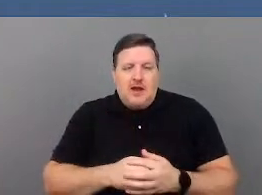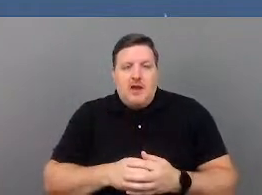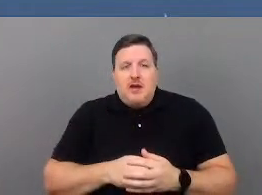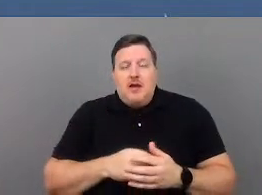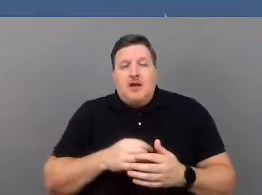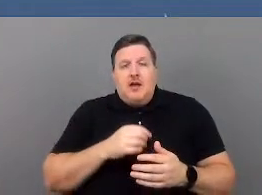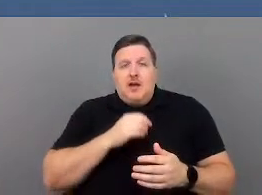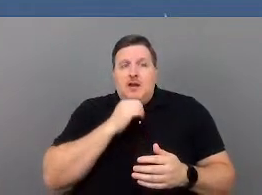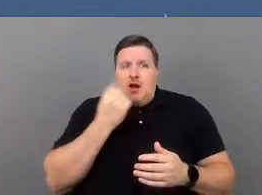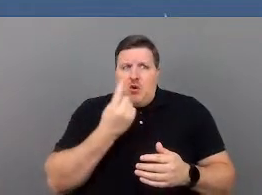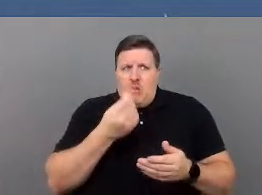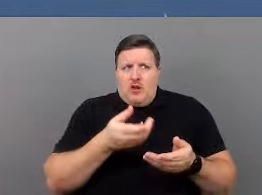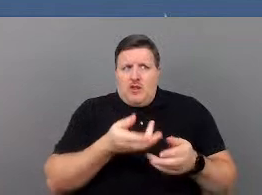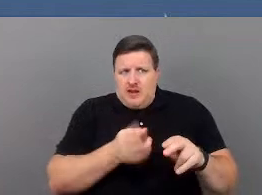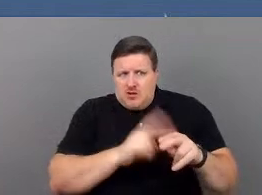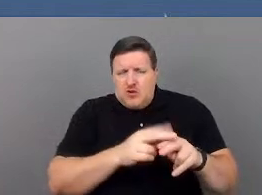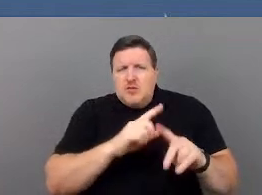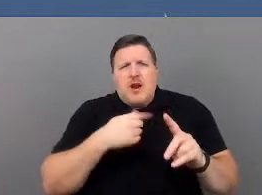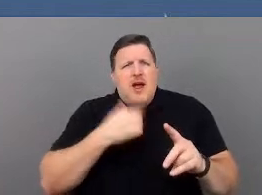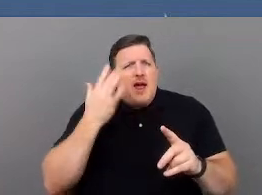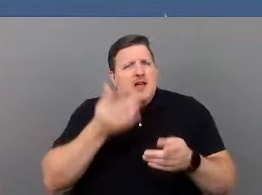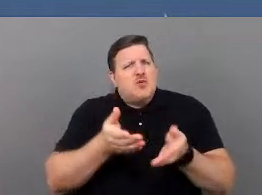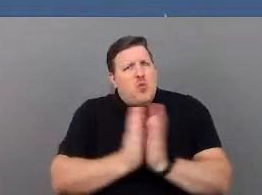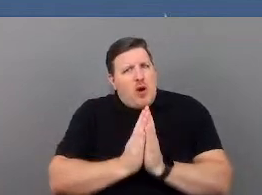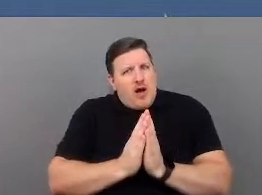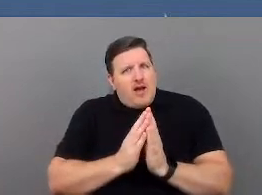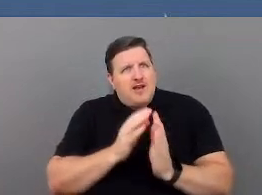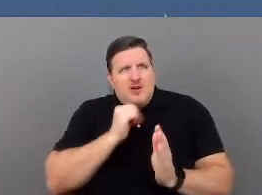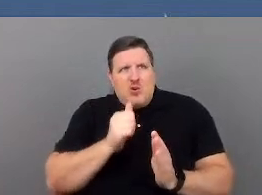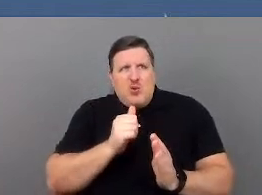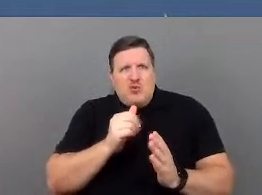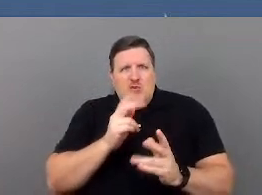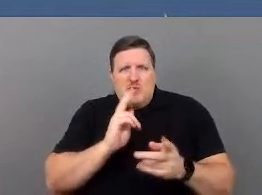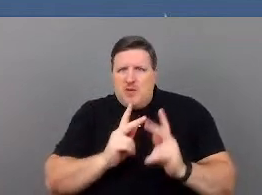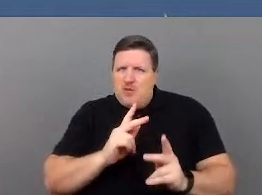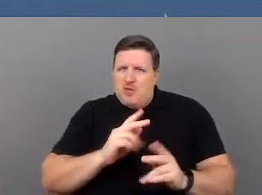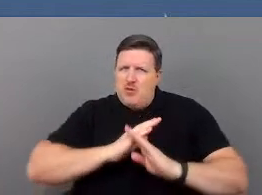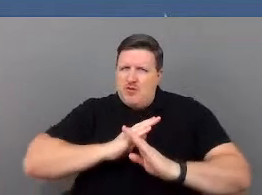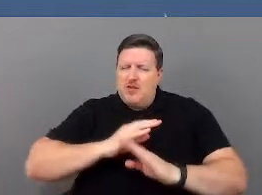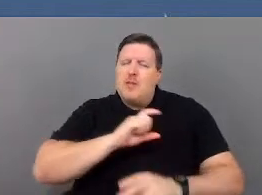THE INCREASE IN THE POLICE DEPARTMENT WILL MAKE ANY IMPACT ON BUILDING SAFER COMMUNITIES IN MINNEAPOLIS.